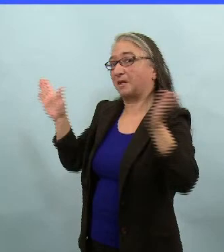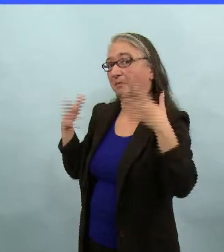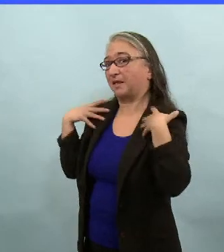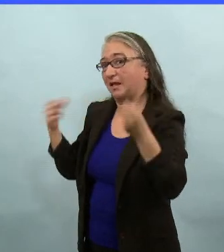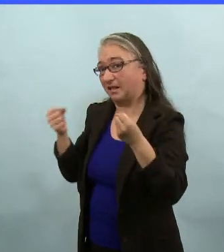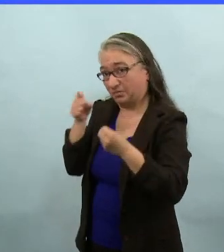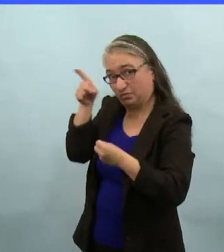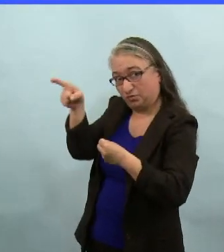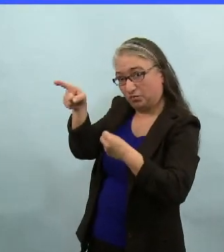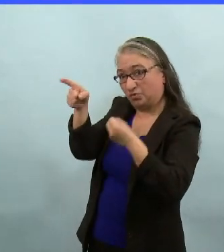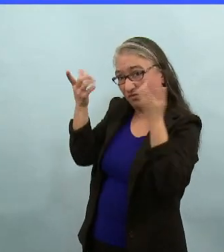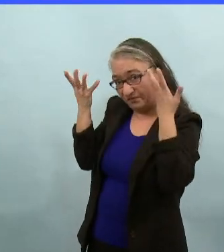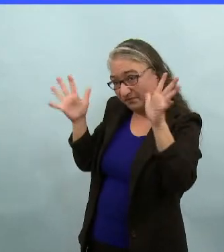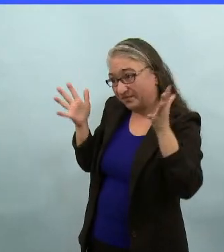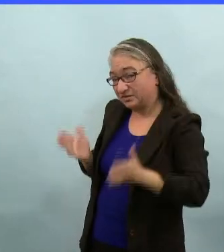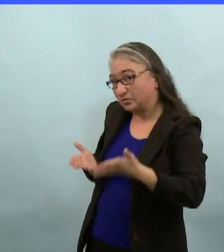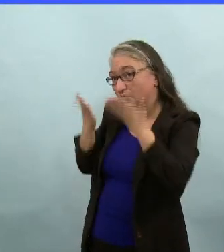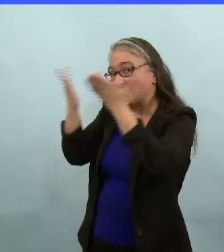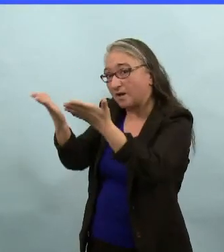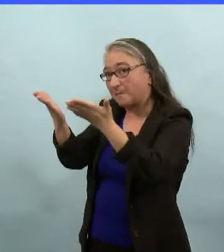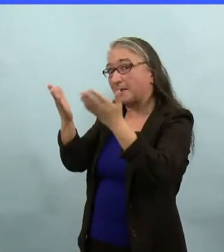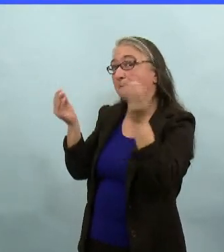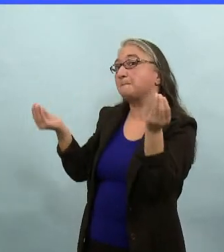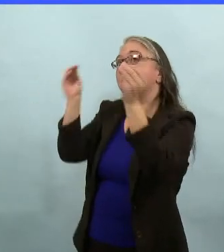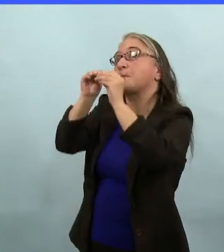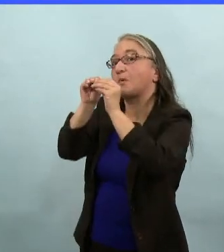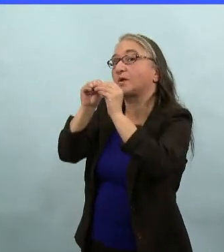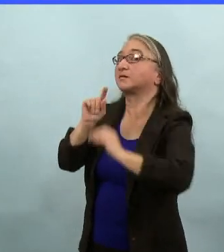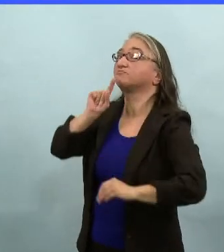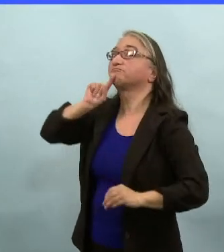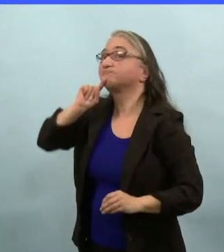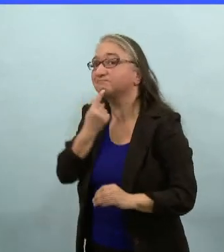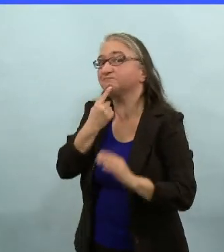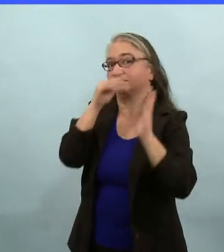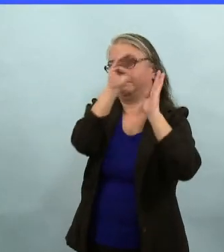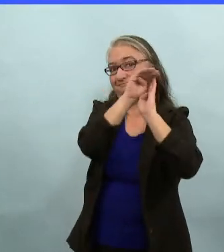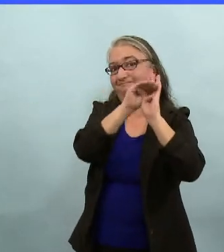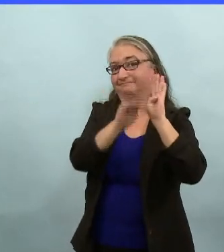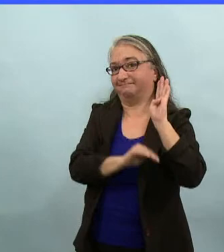working with public health every day new ideas you know we could you know we could do this we could